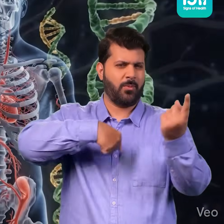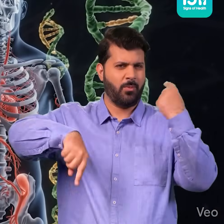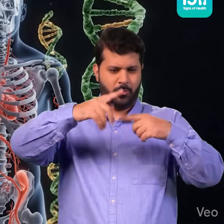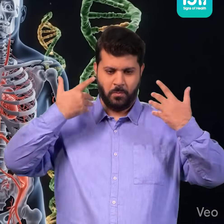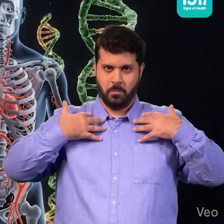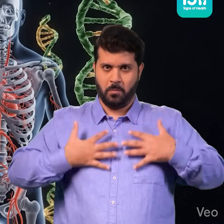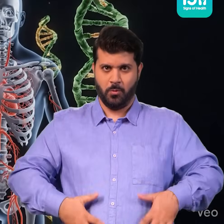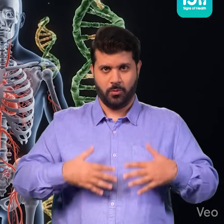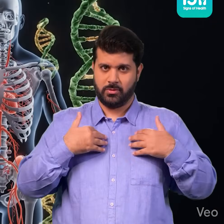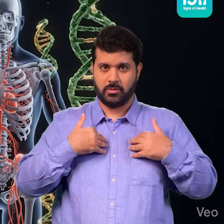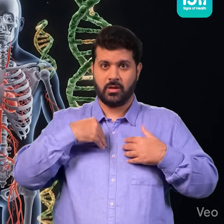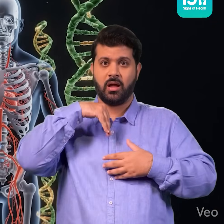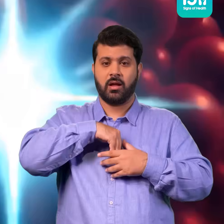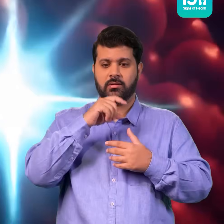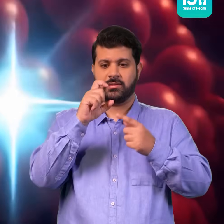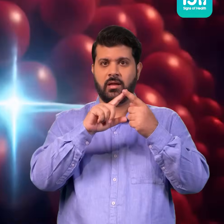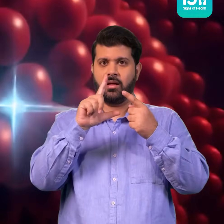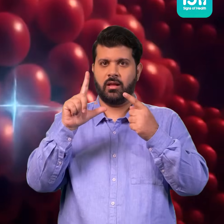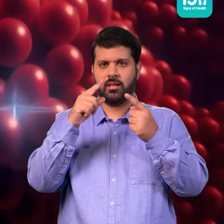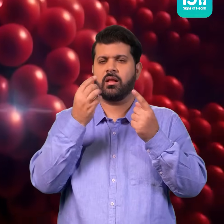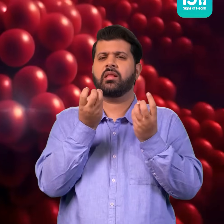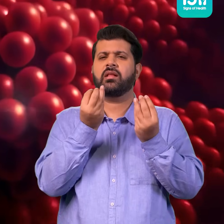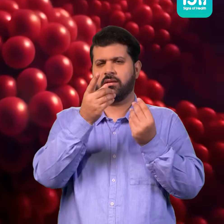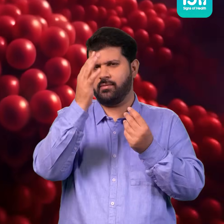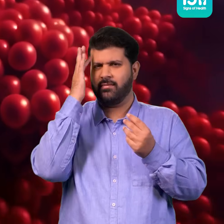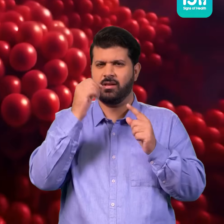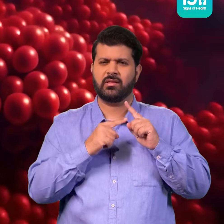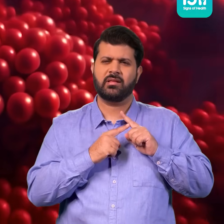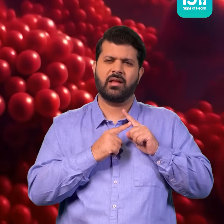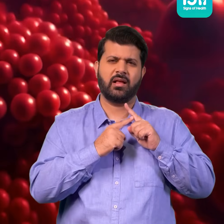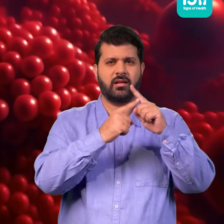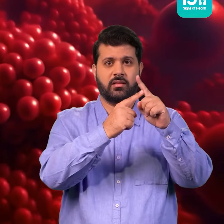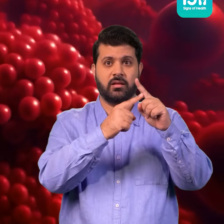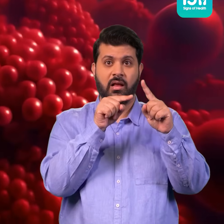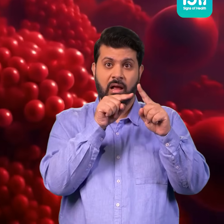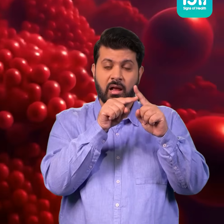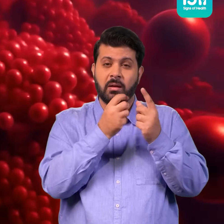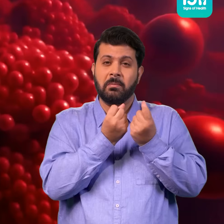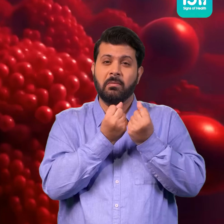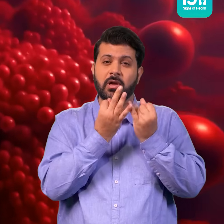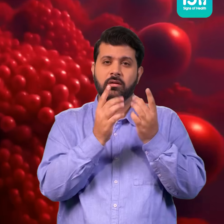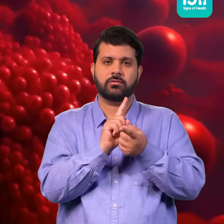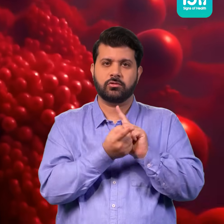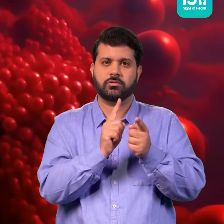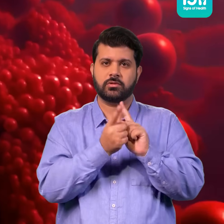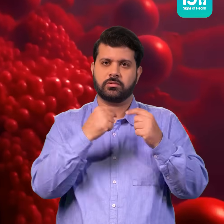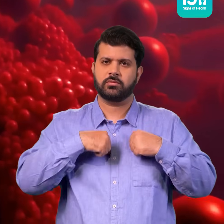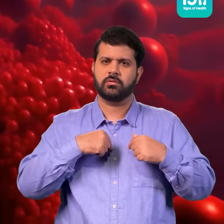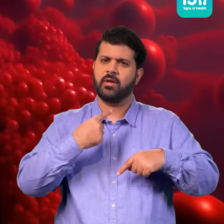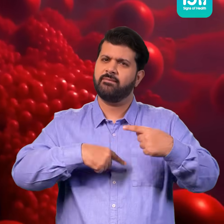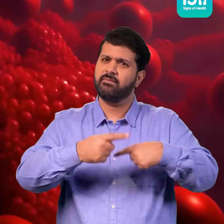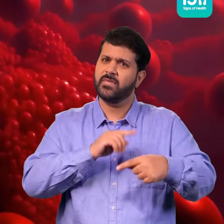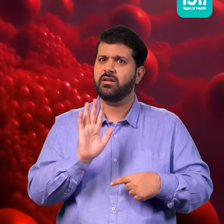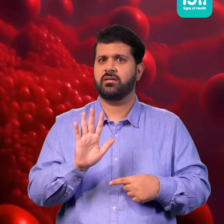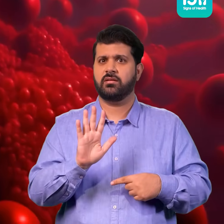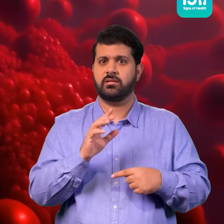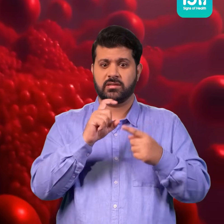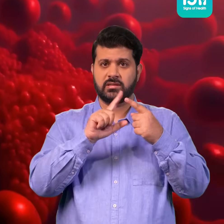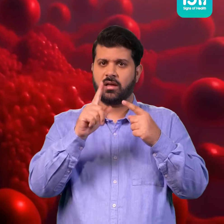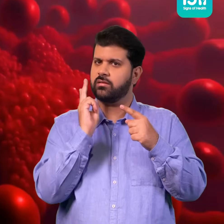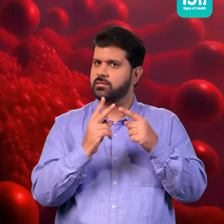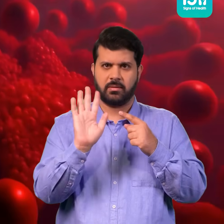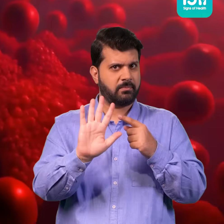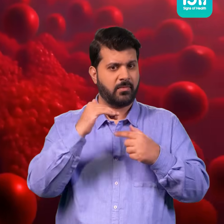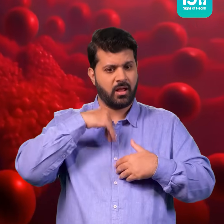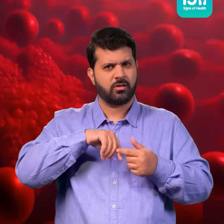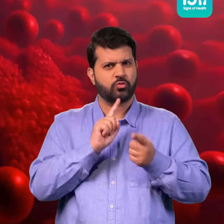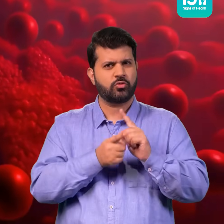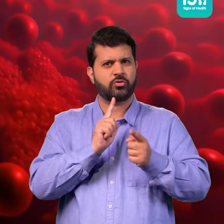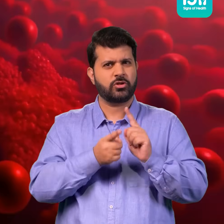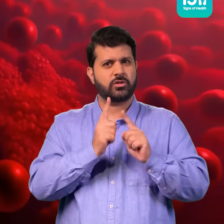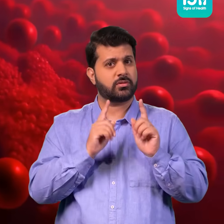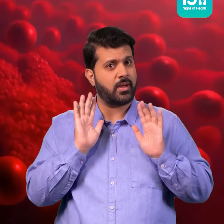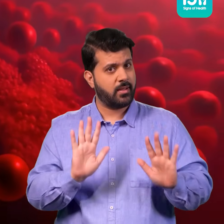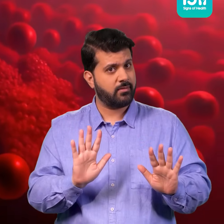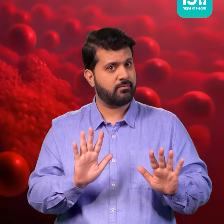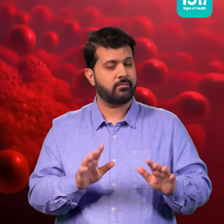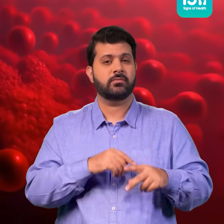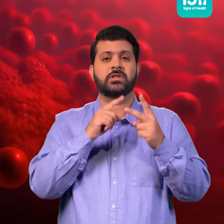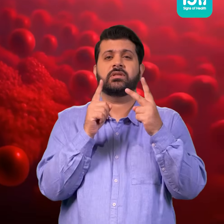1. Our body has trillions of cells, and many are regularly replaced. They don’t stay the same but keep changing.